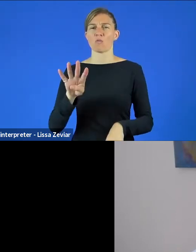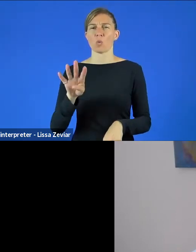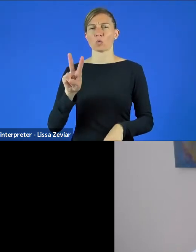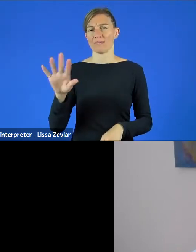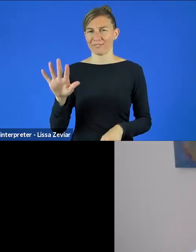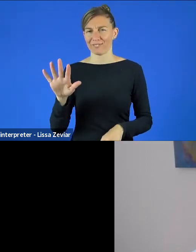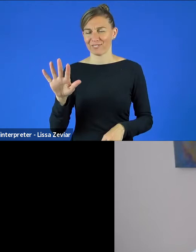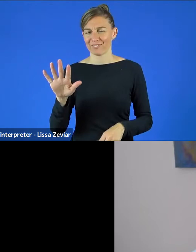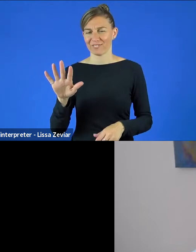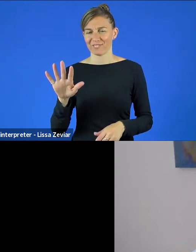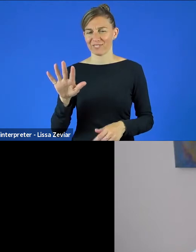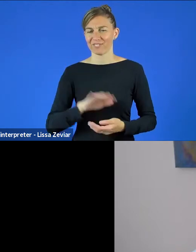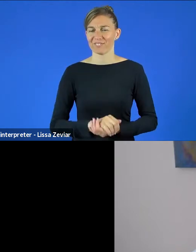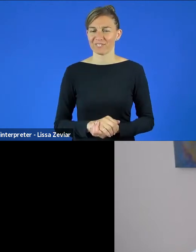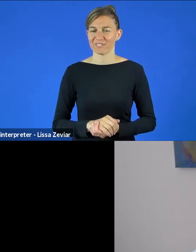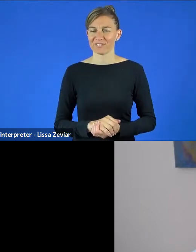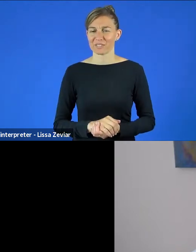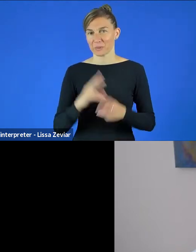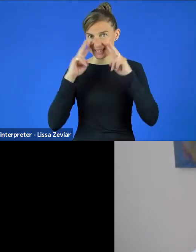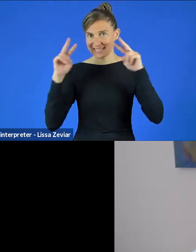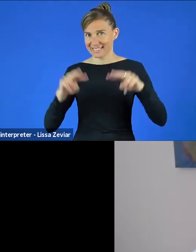In 11 minutes I will see you back here. Thank you.